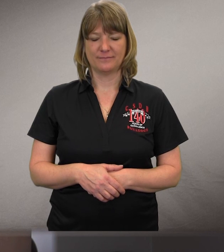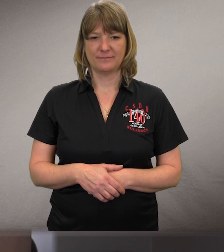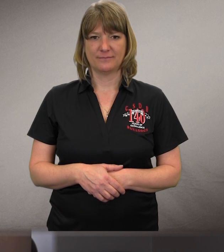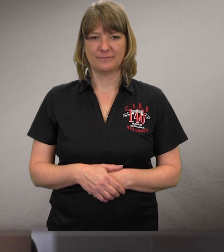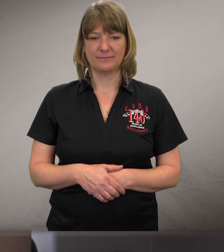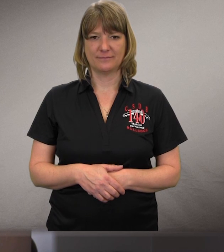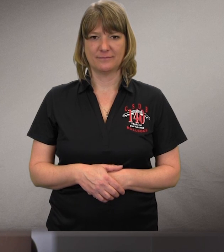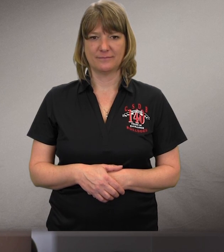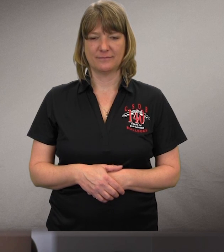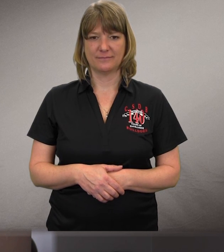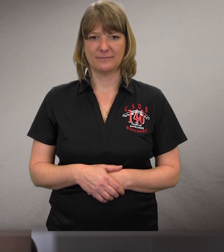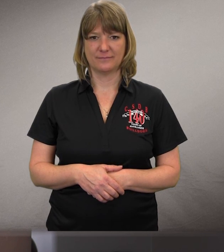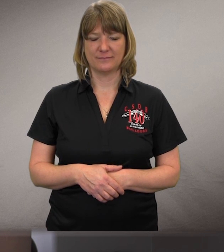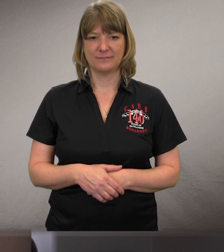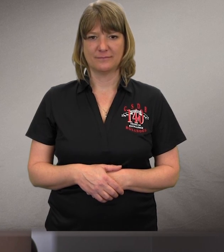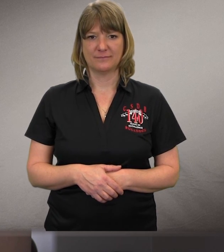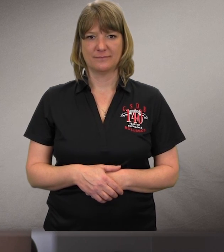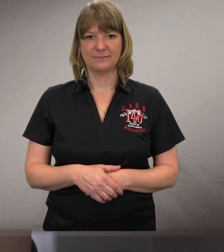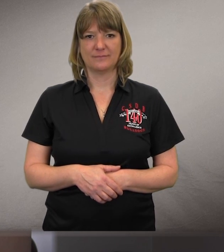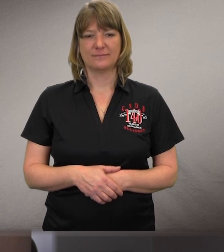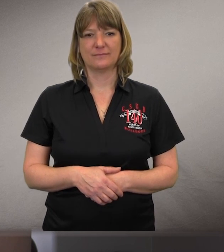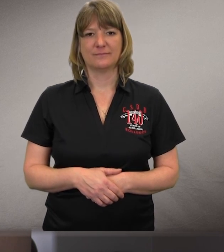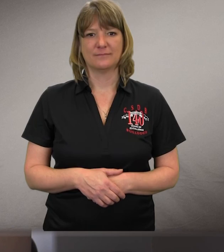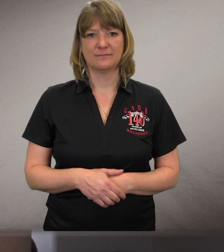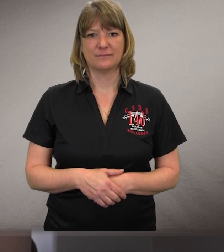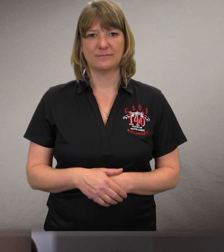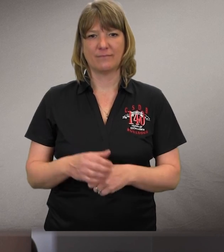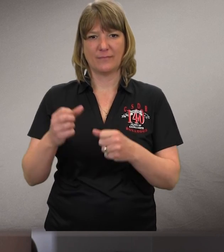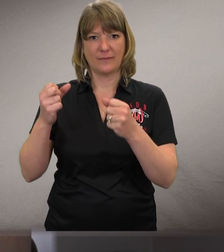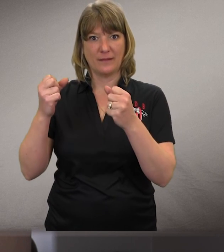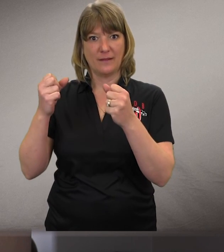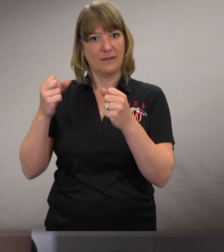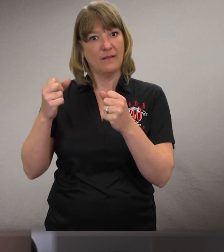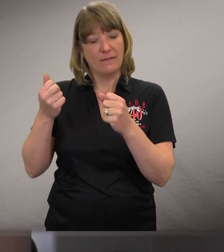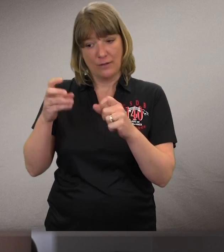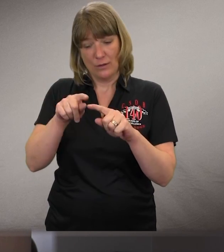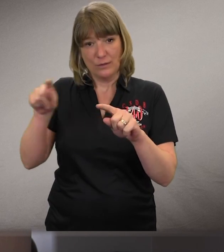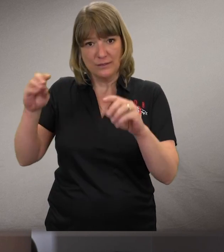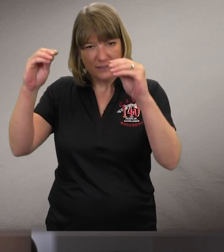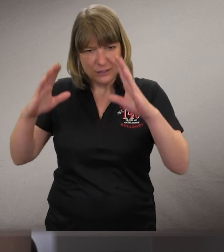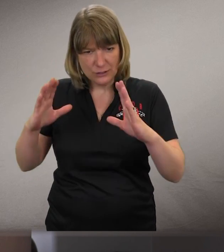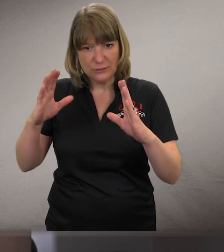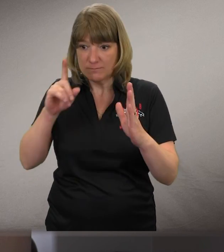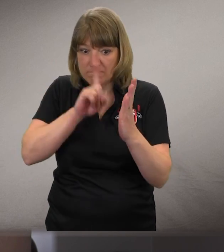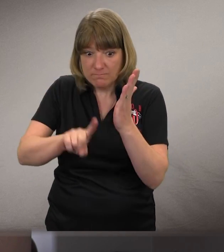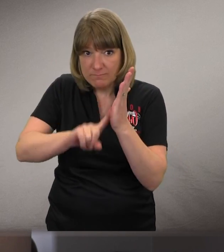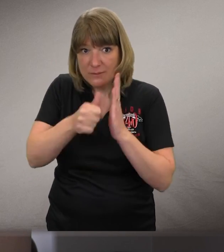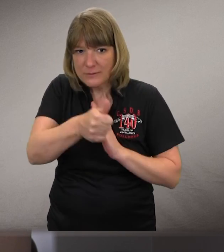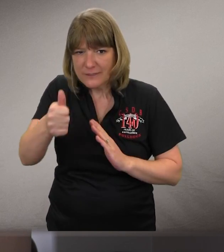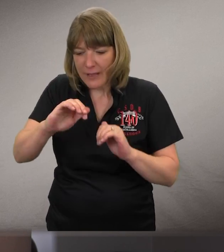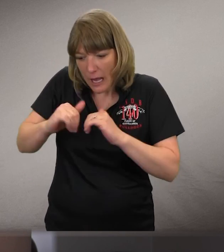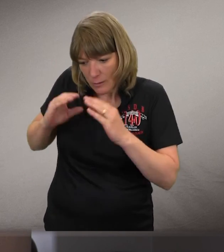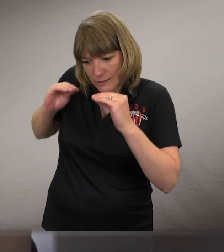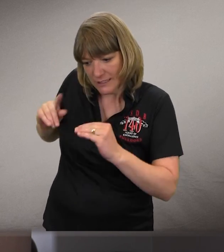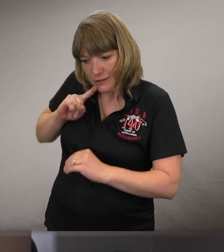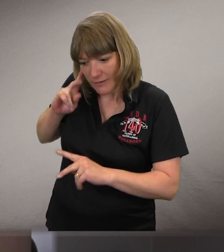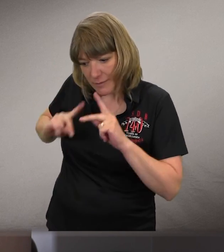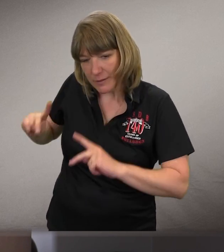Well, I had a lot of teachers that would do a lot of research to find out how to teach deaf people.